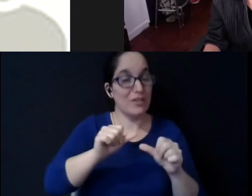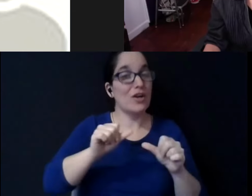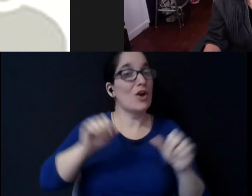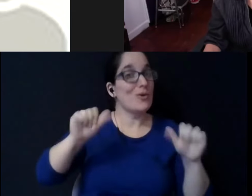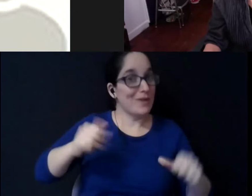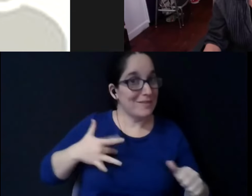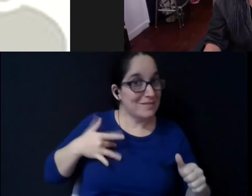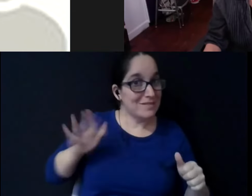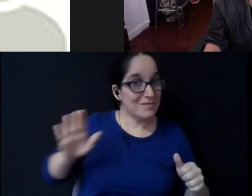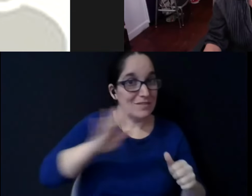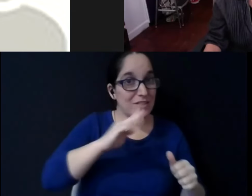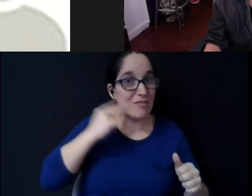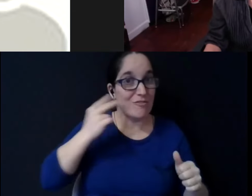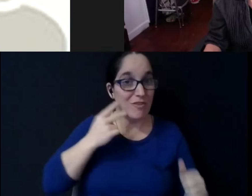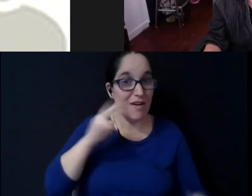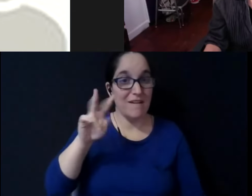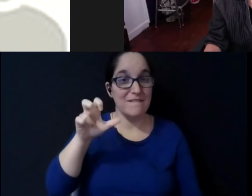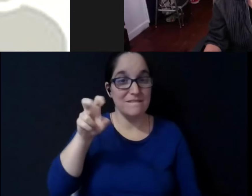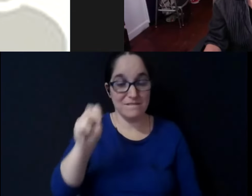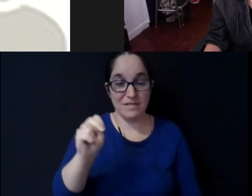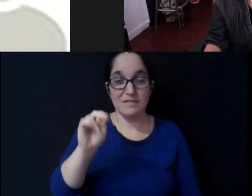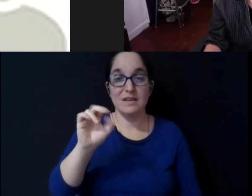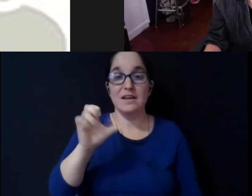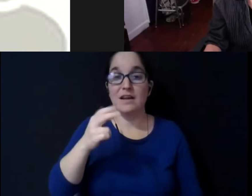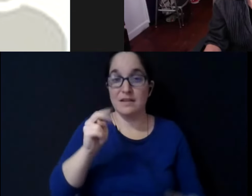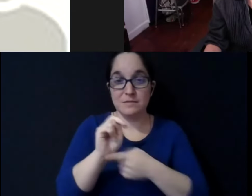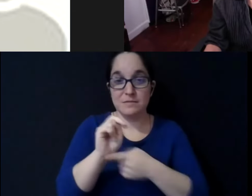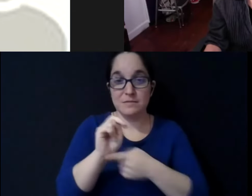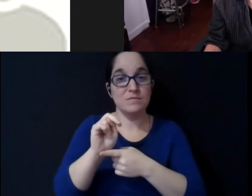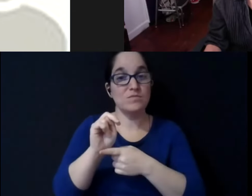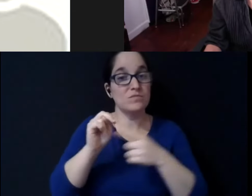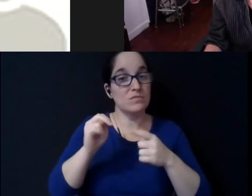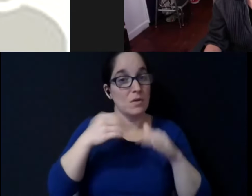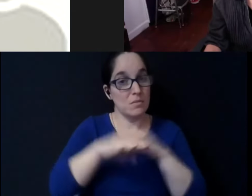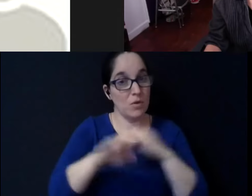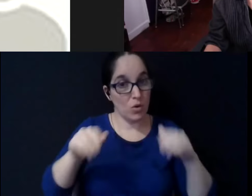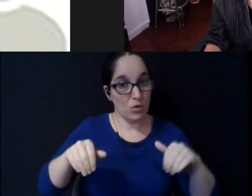Lydiya Khan is a Korean Russian who were born and grew up in Uzbekistan and Kazakhstan,